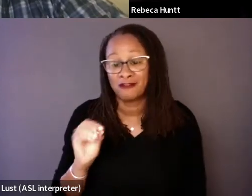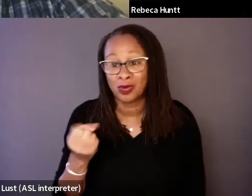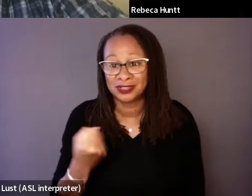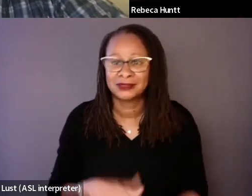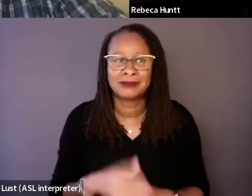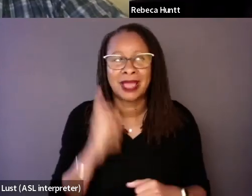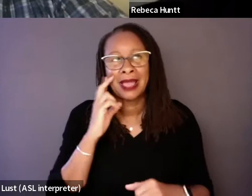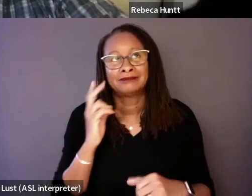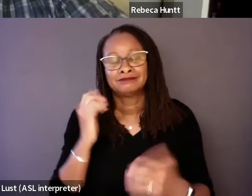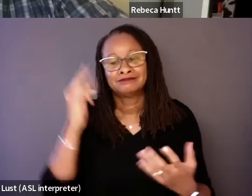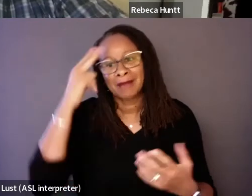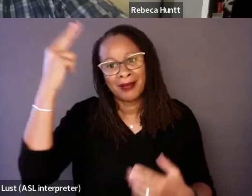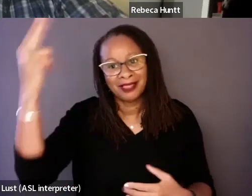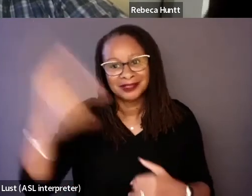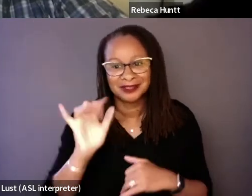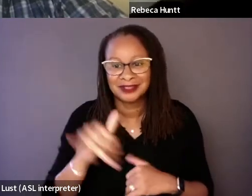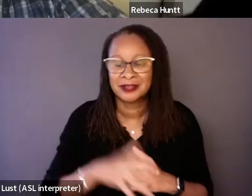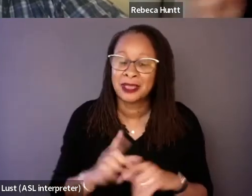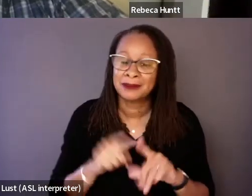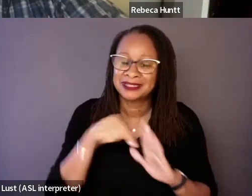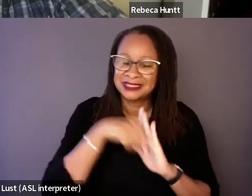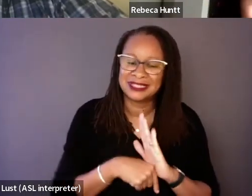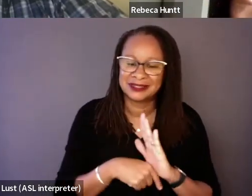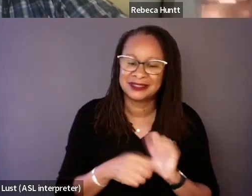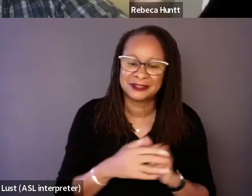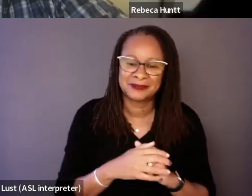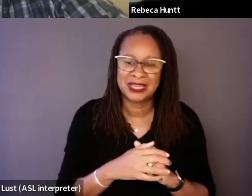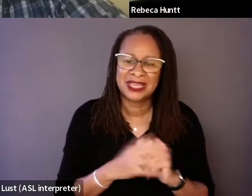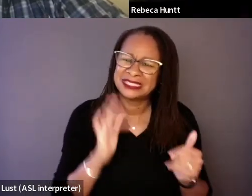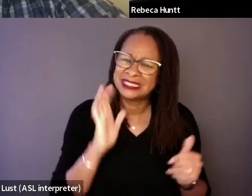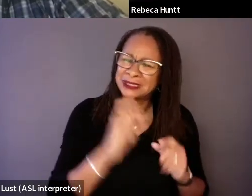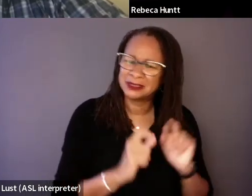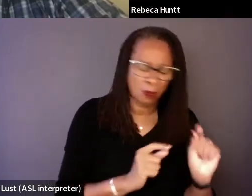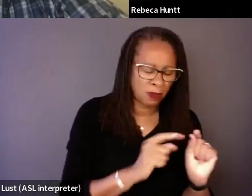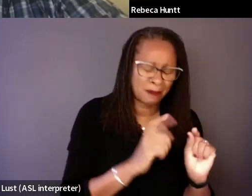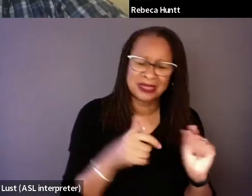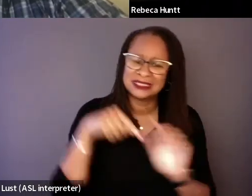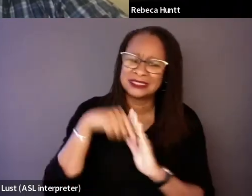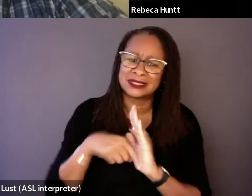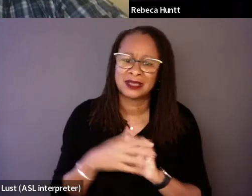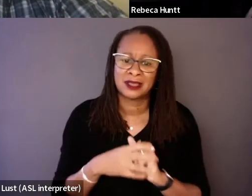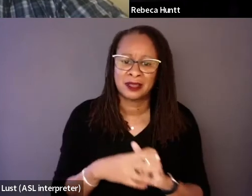But it's -- it's deep and it's like a tiny thing. It's not like I'm walking around like ooh, I accept this.